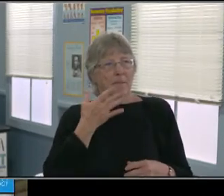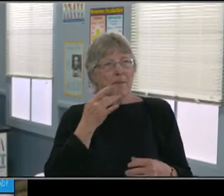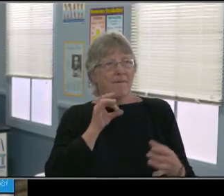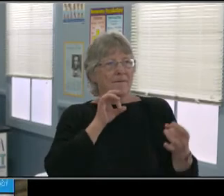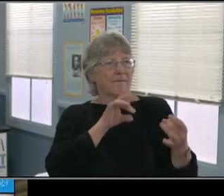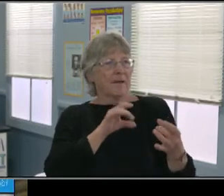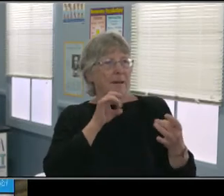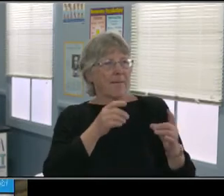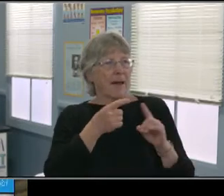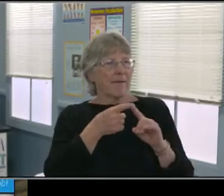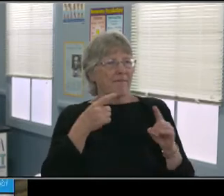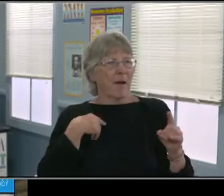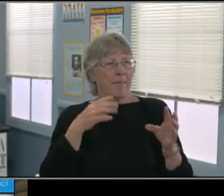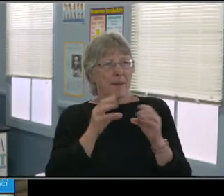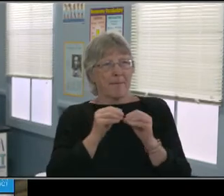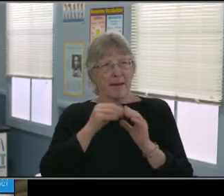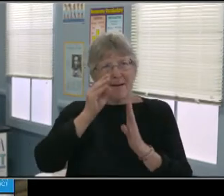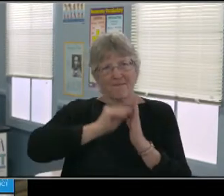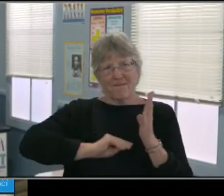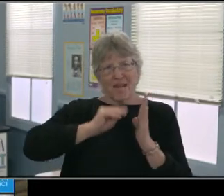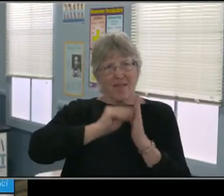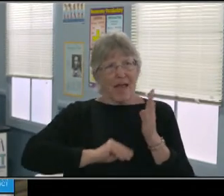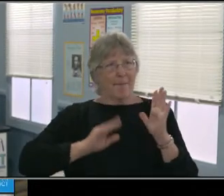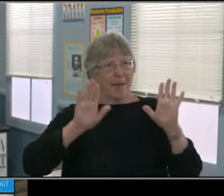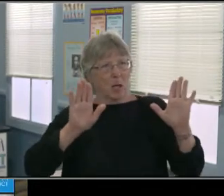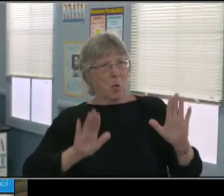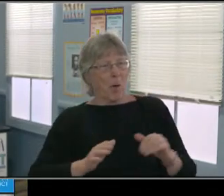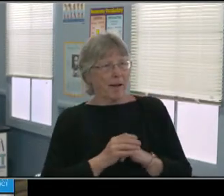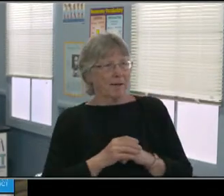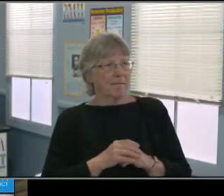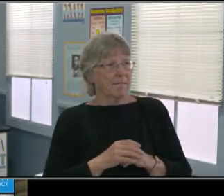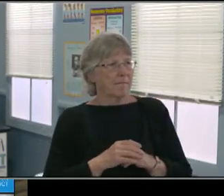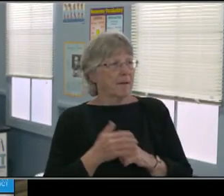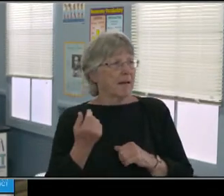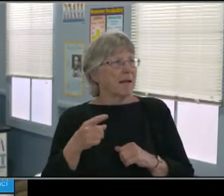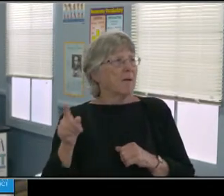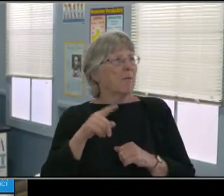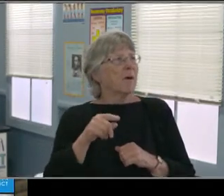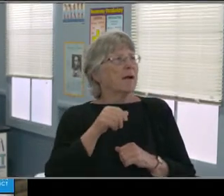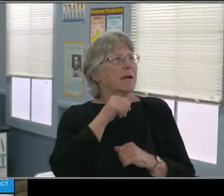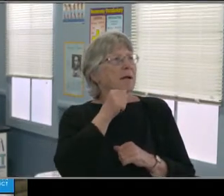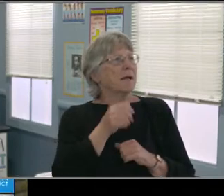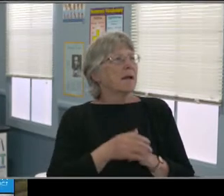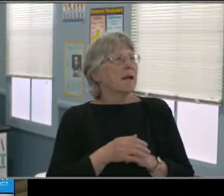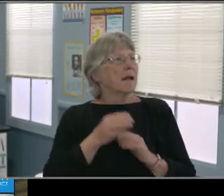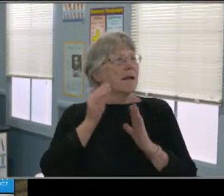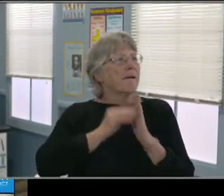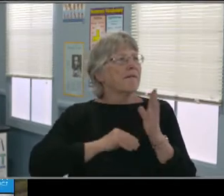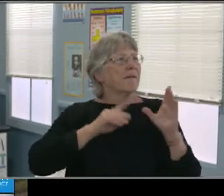but I think the mental health part is all of us coming together and trying to come up with a plan whether it's an emergency plan